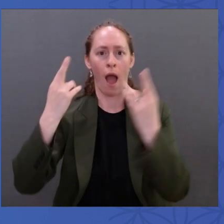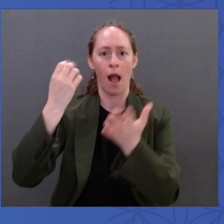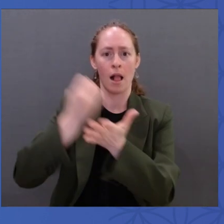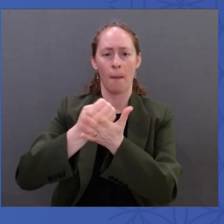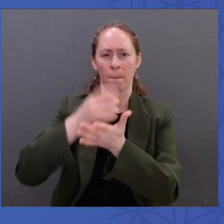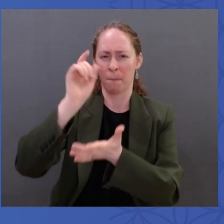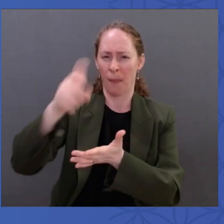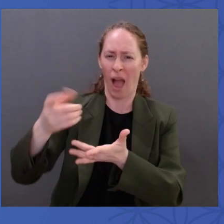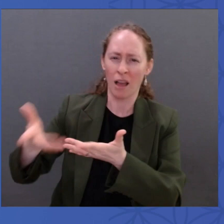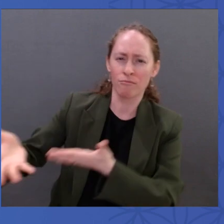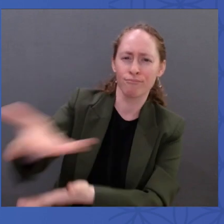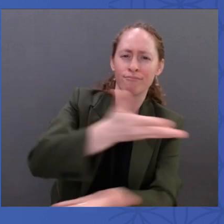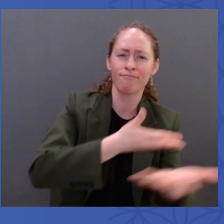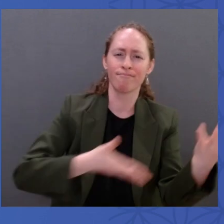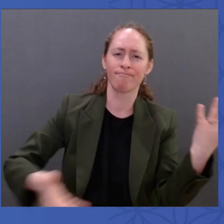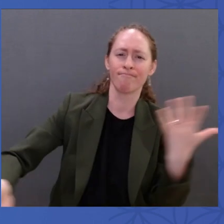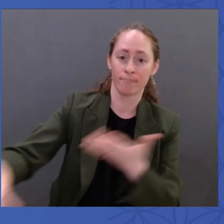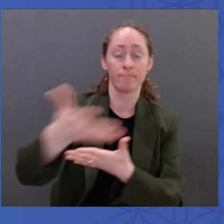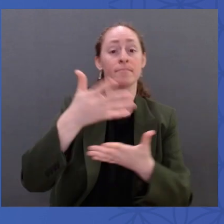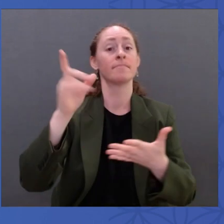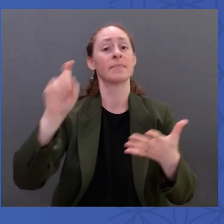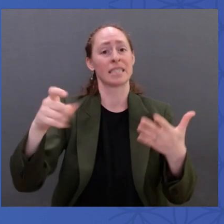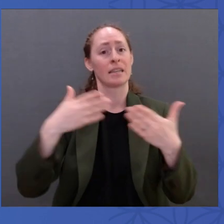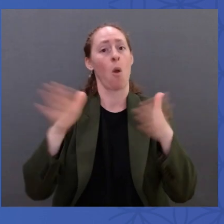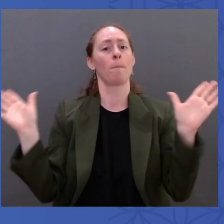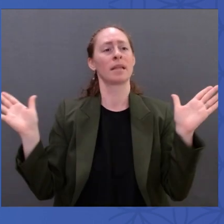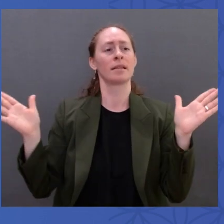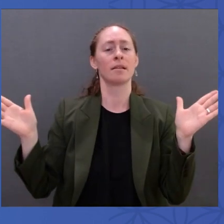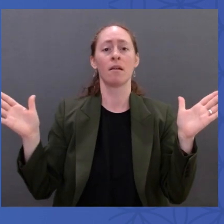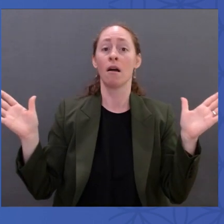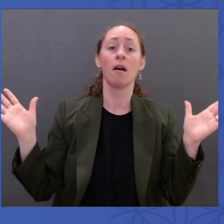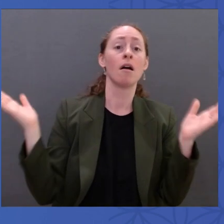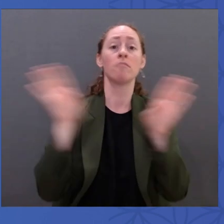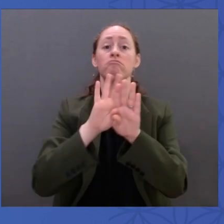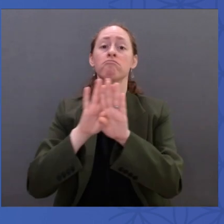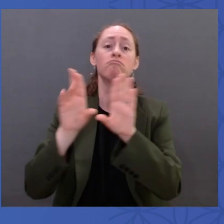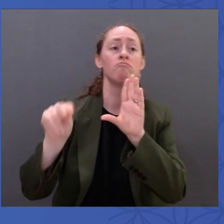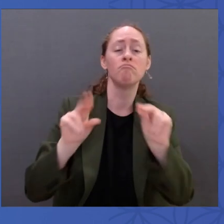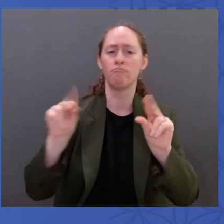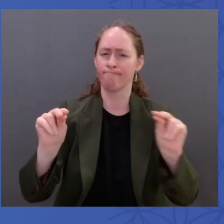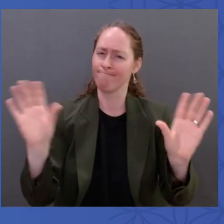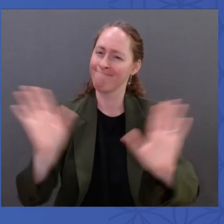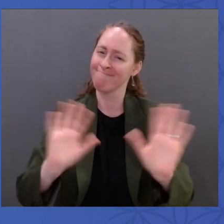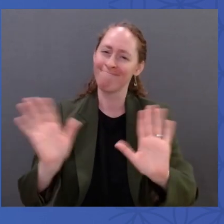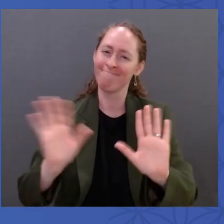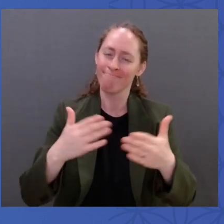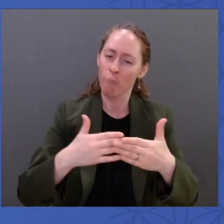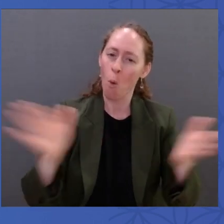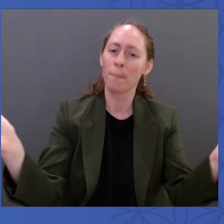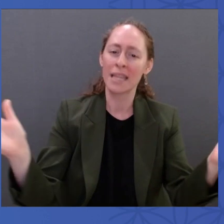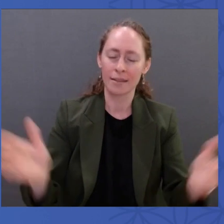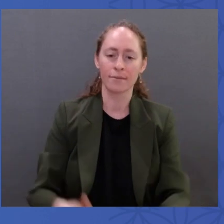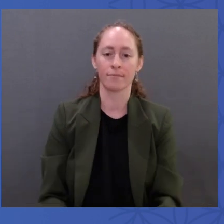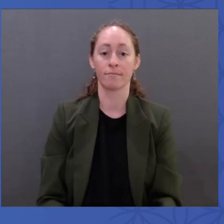This initiative, as a nontraditional agreement, will provide new channels of collaboration, not just limited to trade.